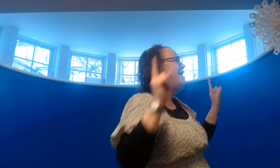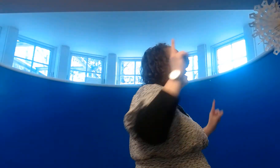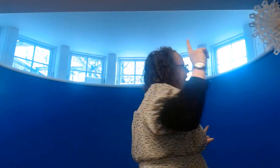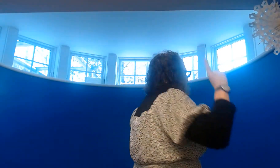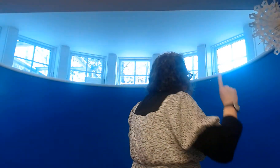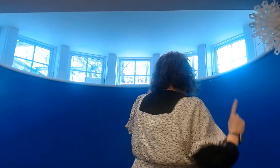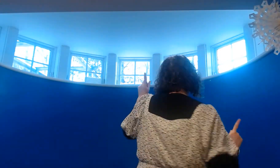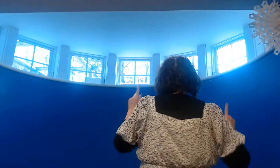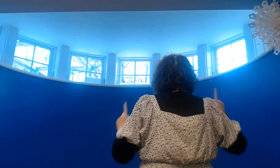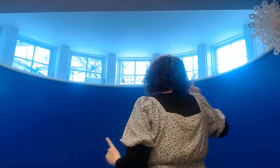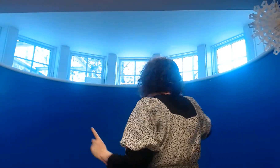nah nah nah nah nah nah nah nah nah nah.